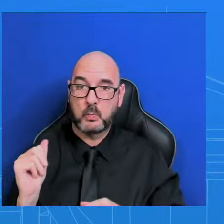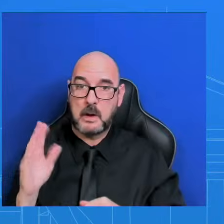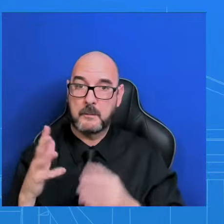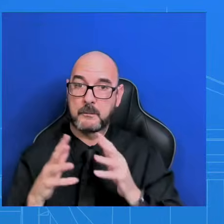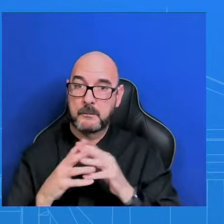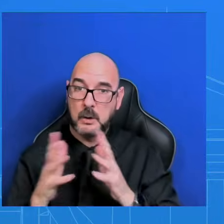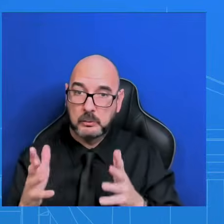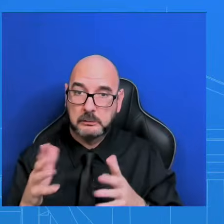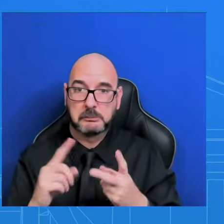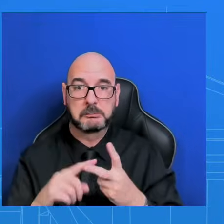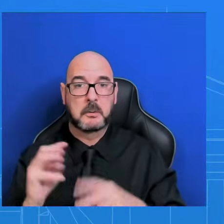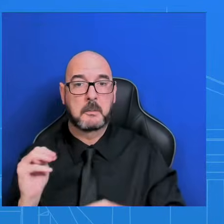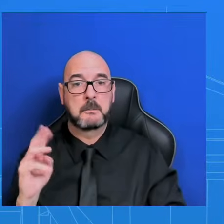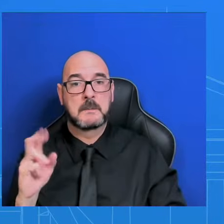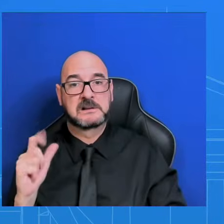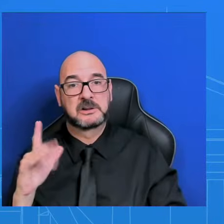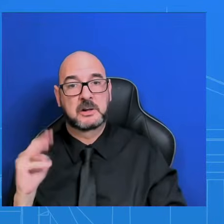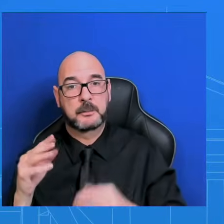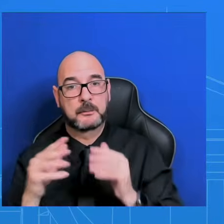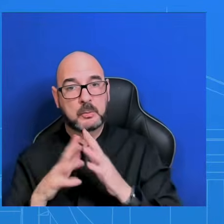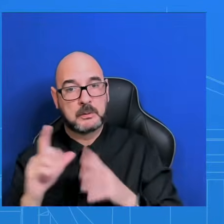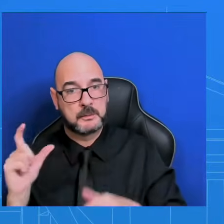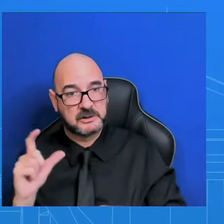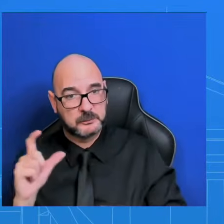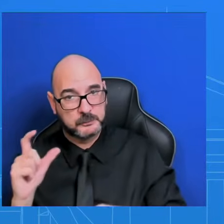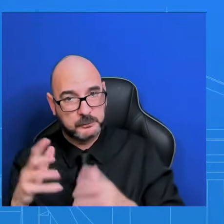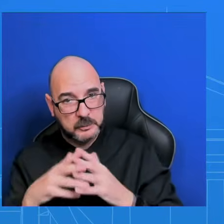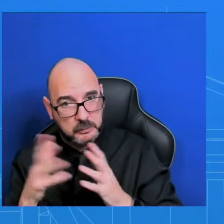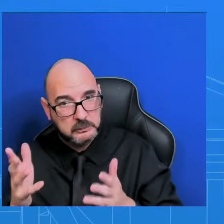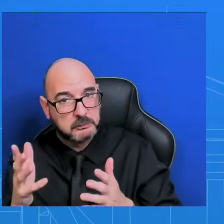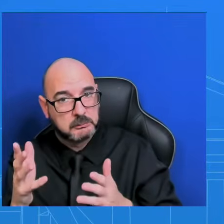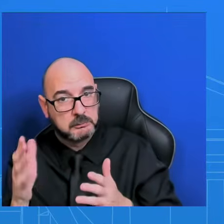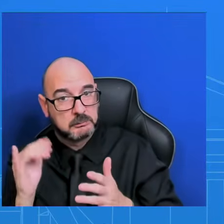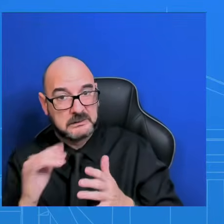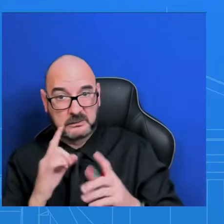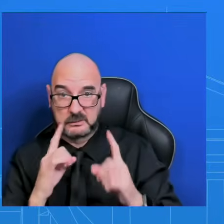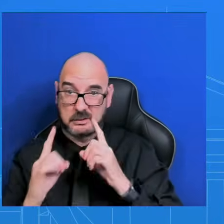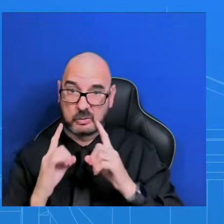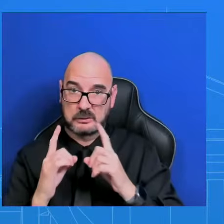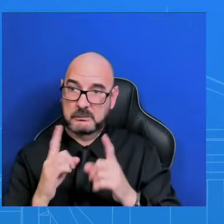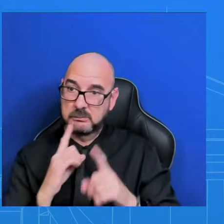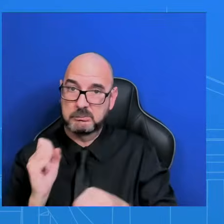And so, those conversations are obviously very important. I don't have anything to read out or lay out of any upcoming --